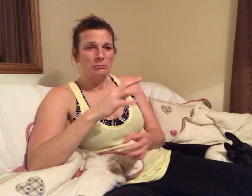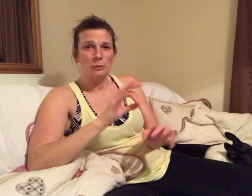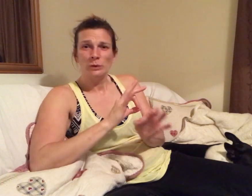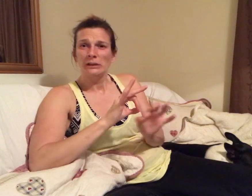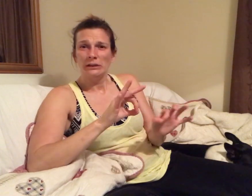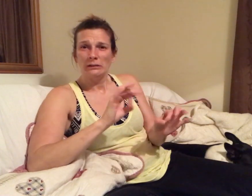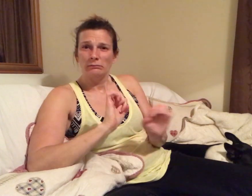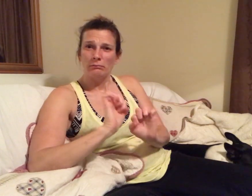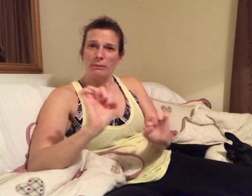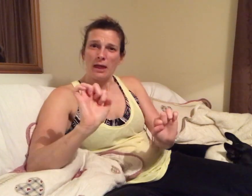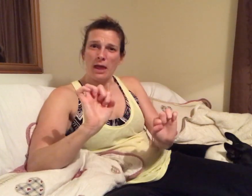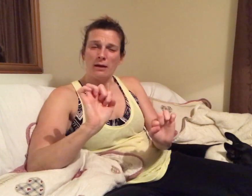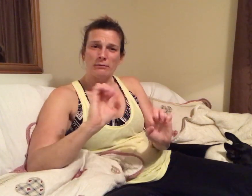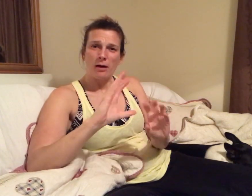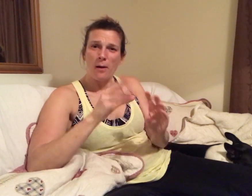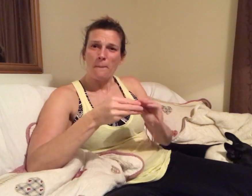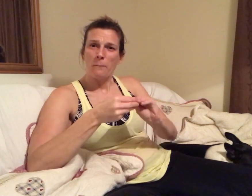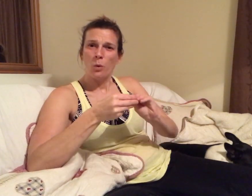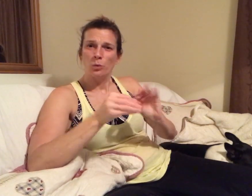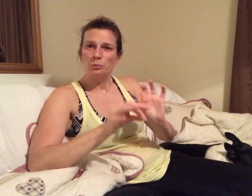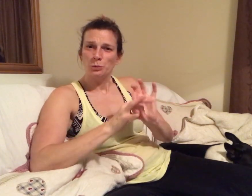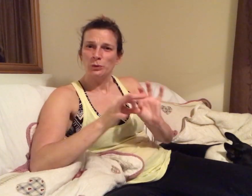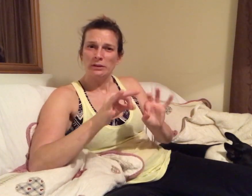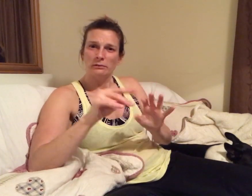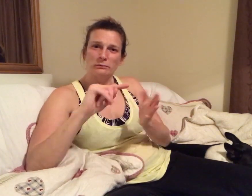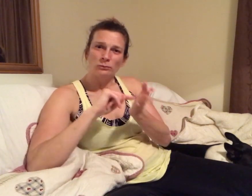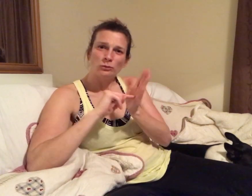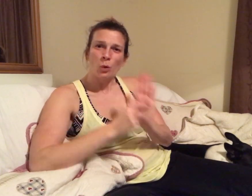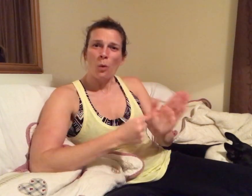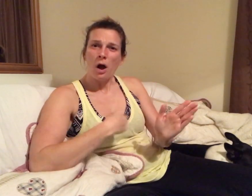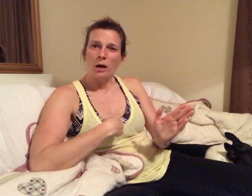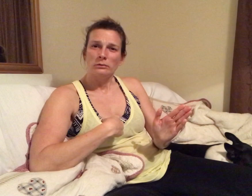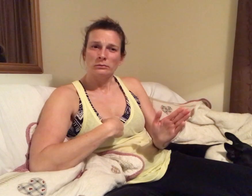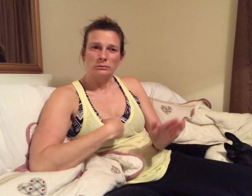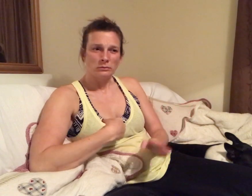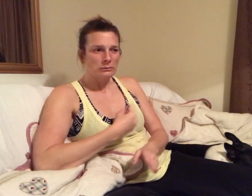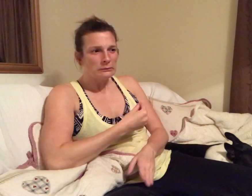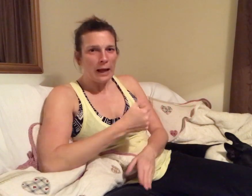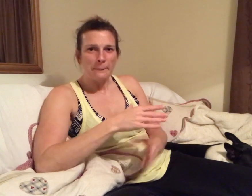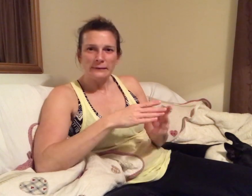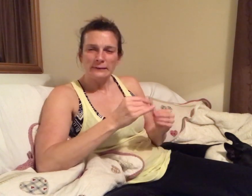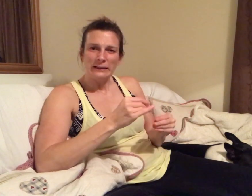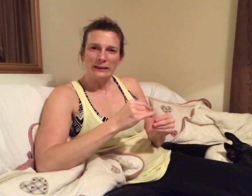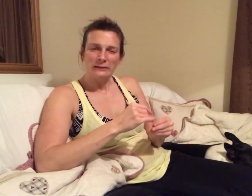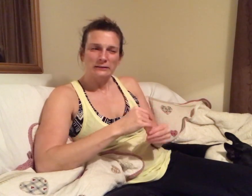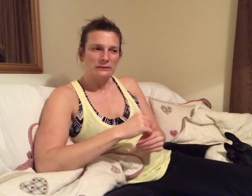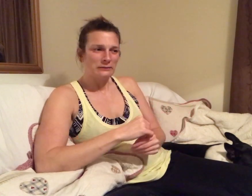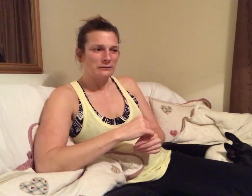watching the musicians play, and seeing what they composed for some of the scenes...